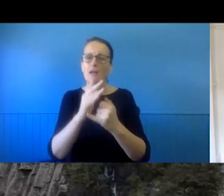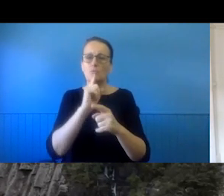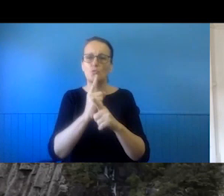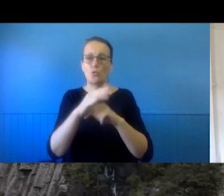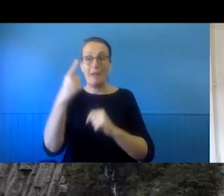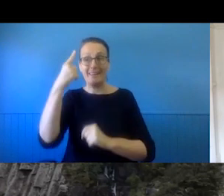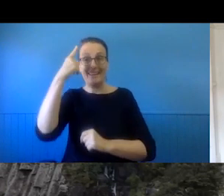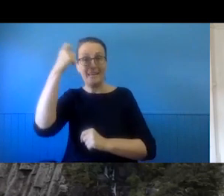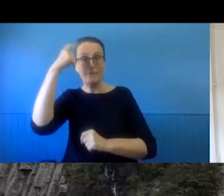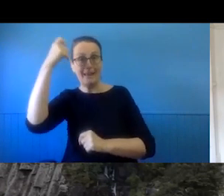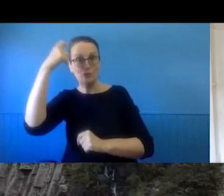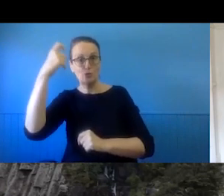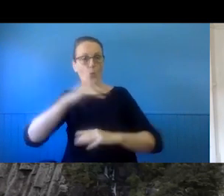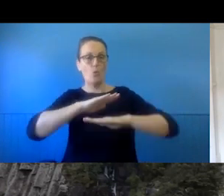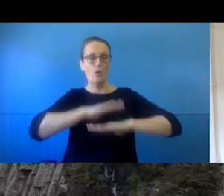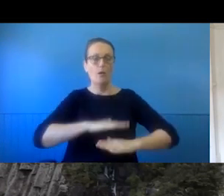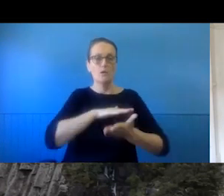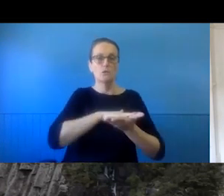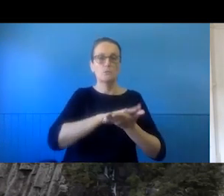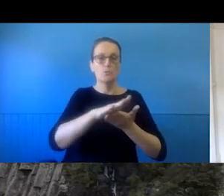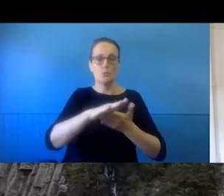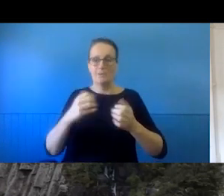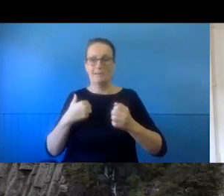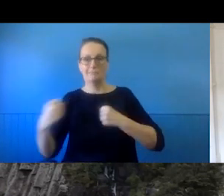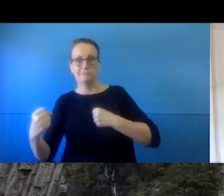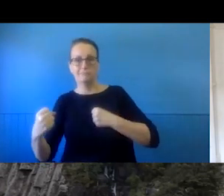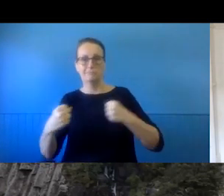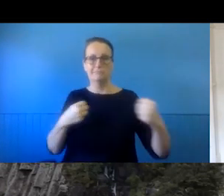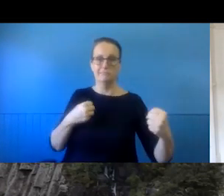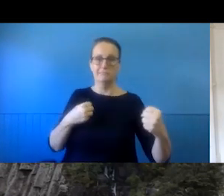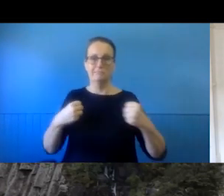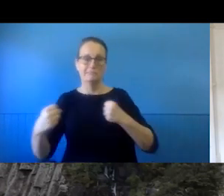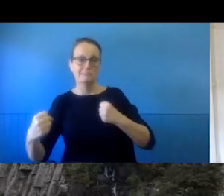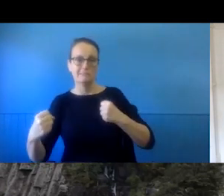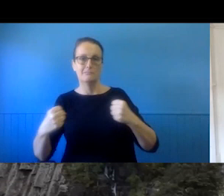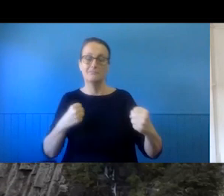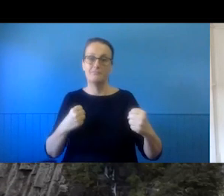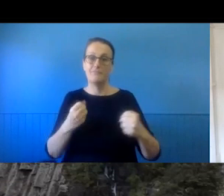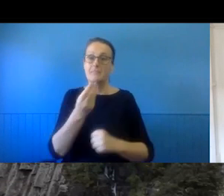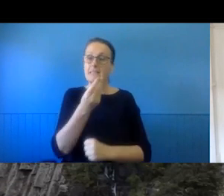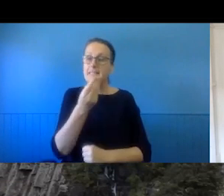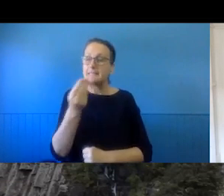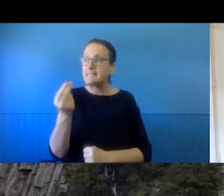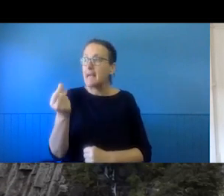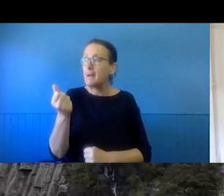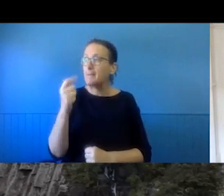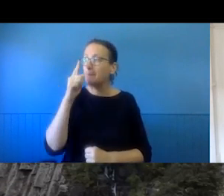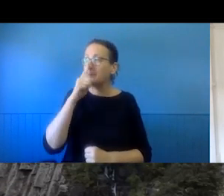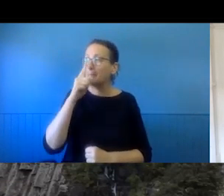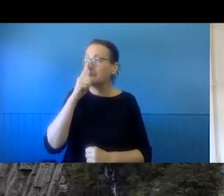and stabilisation, some of us, at this really peculiar, difficult,